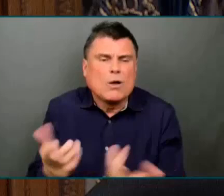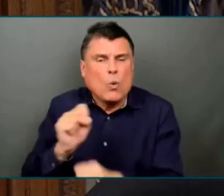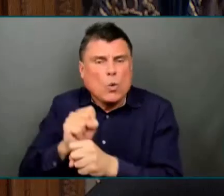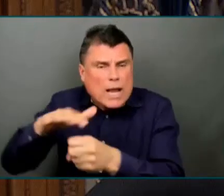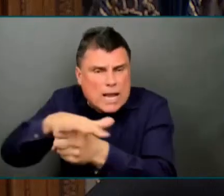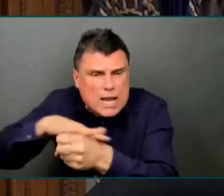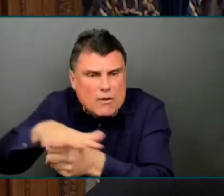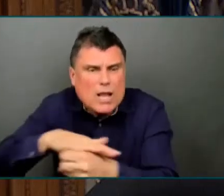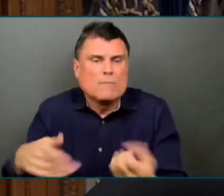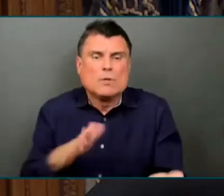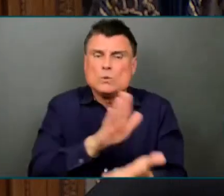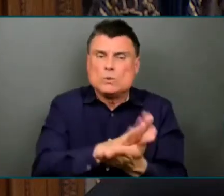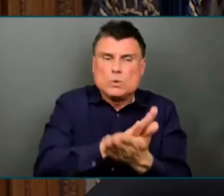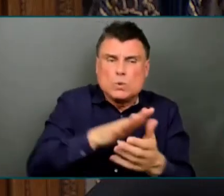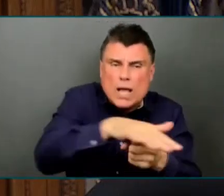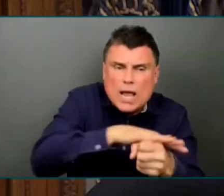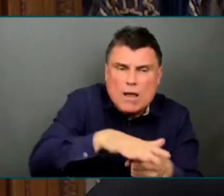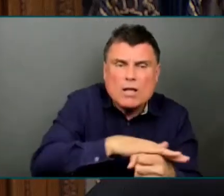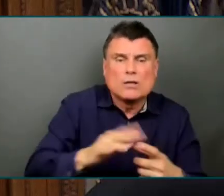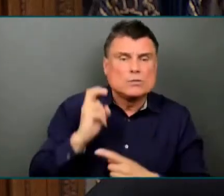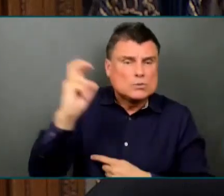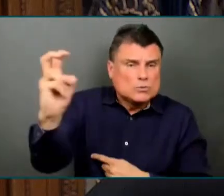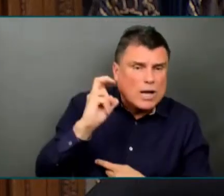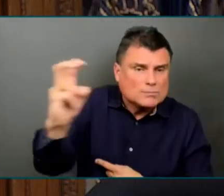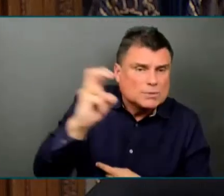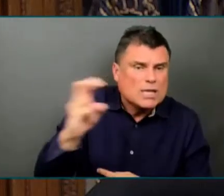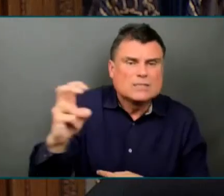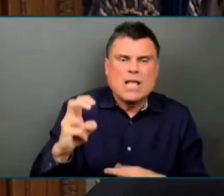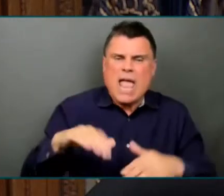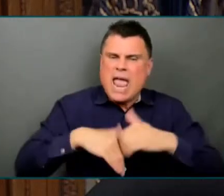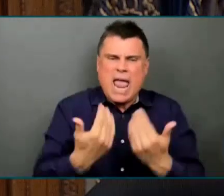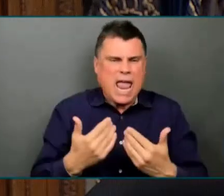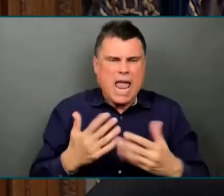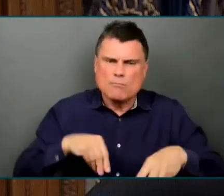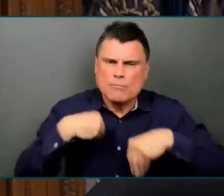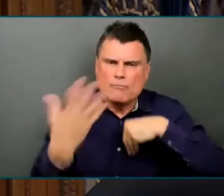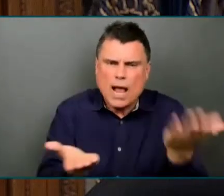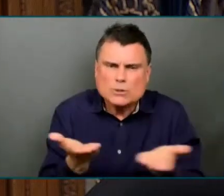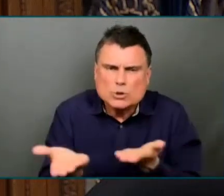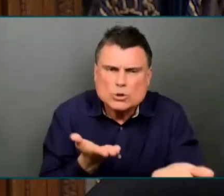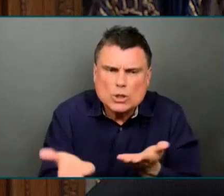the way in which we receive health care or navigate our built environment, this legislation